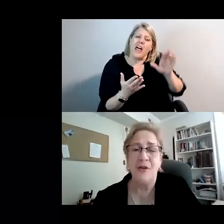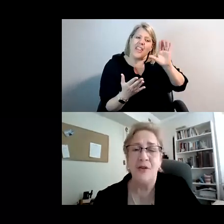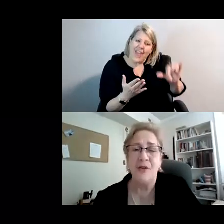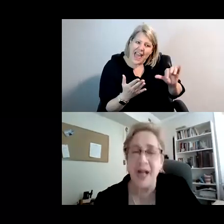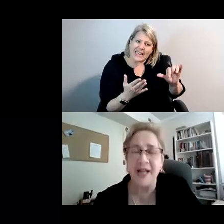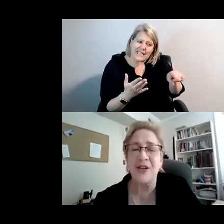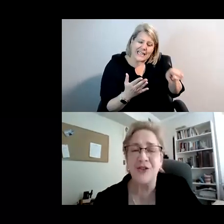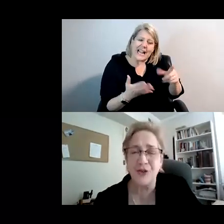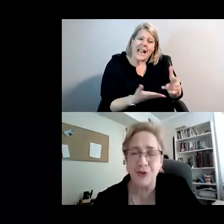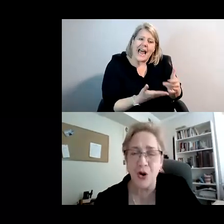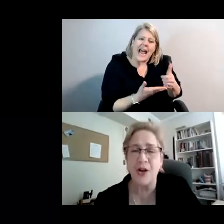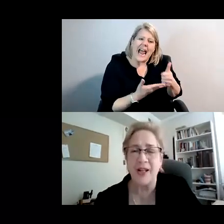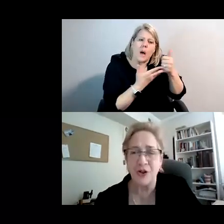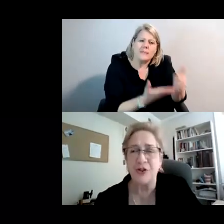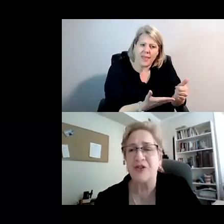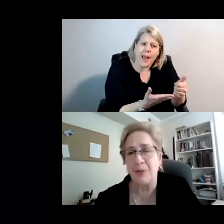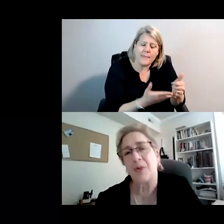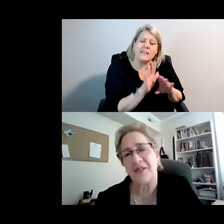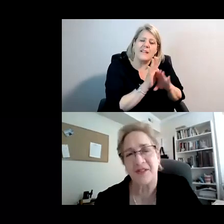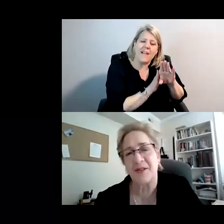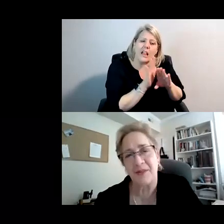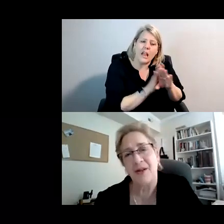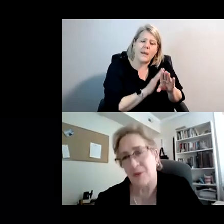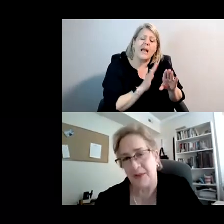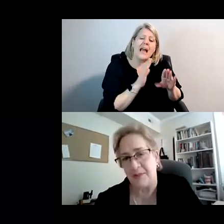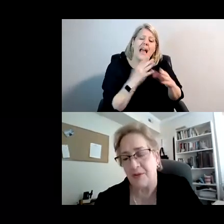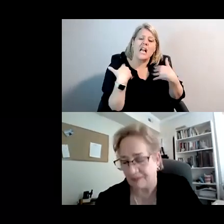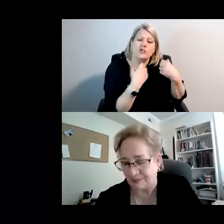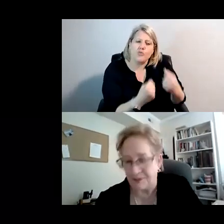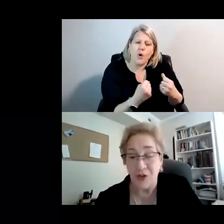for creating a strong and good support system for people.